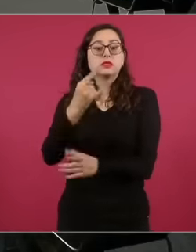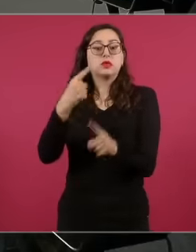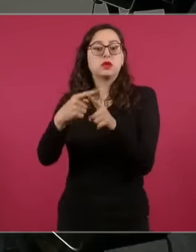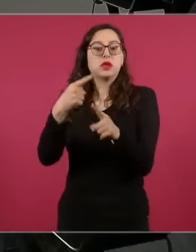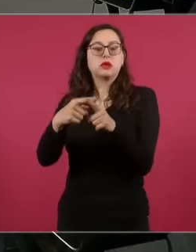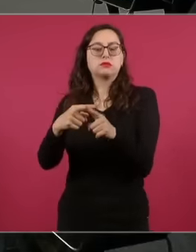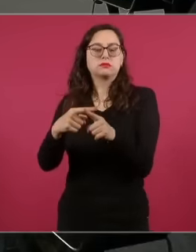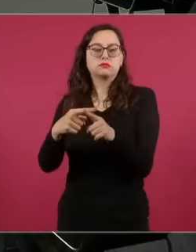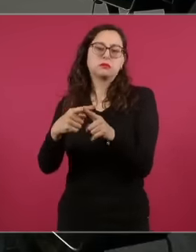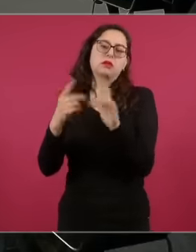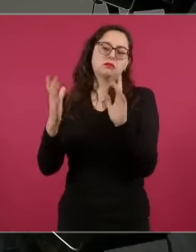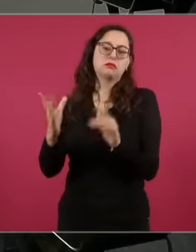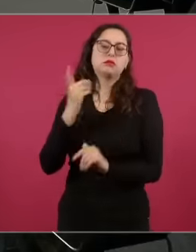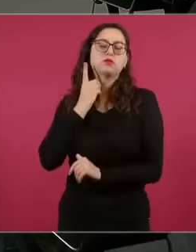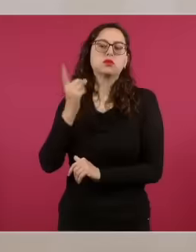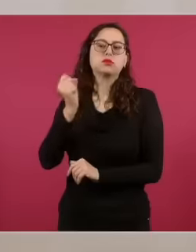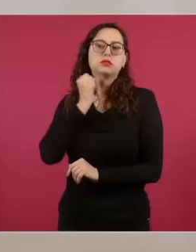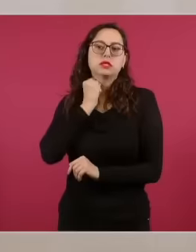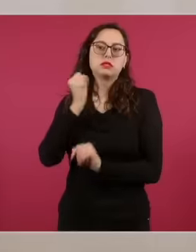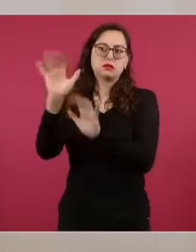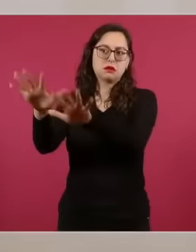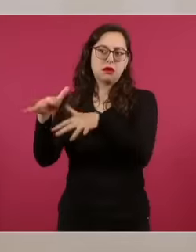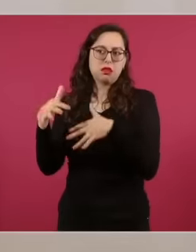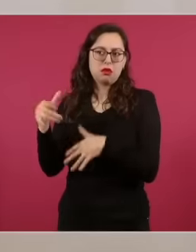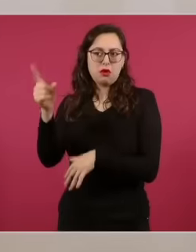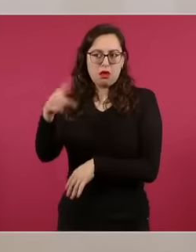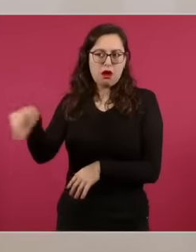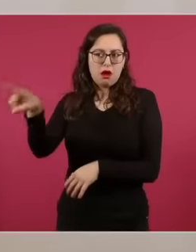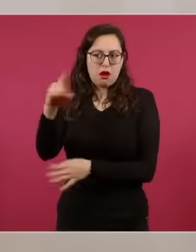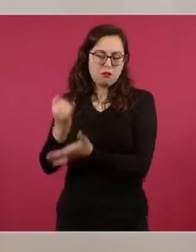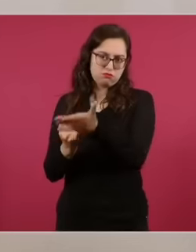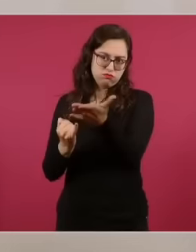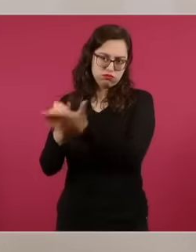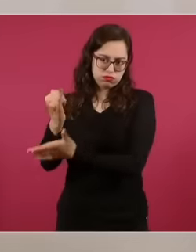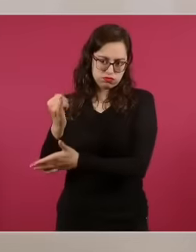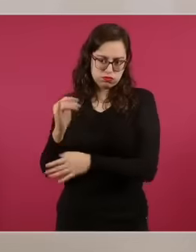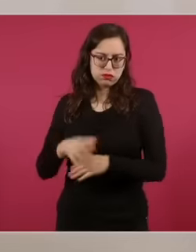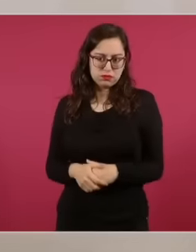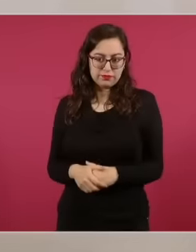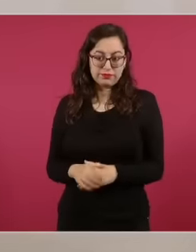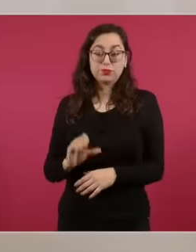that it is precisely another power. The legislative power,